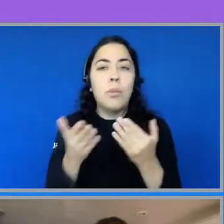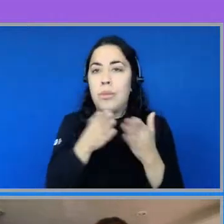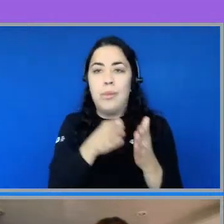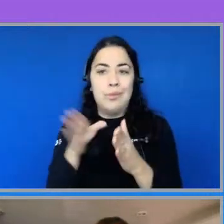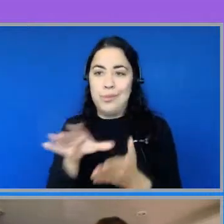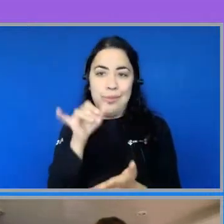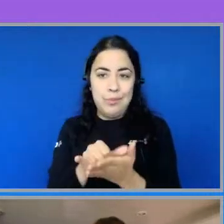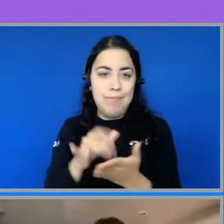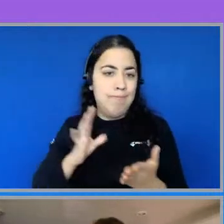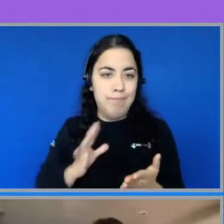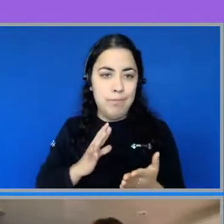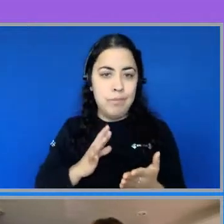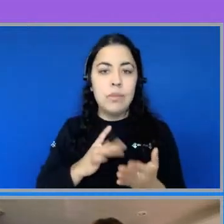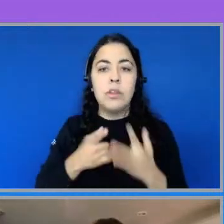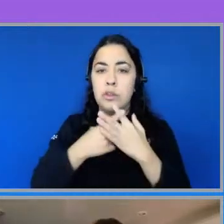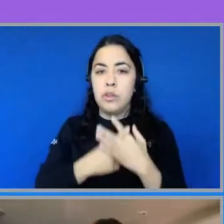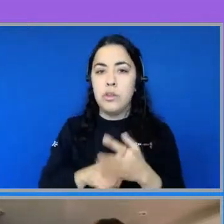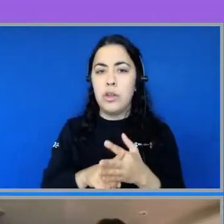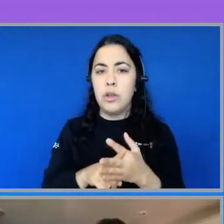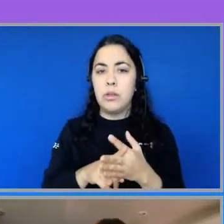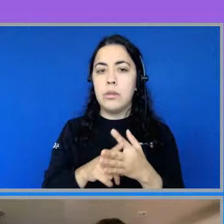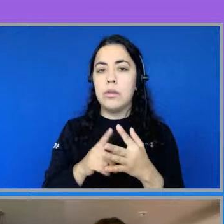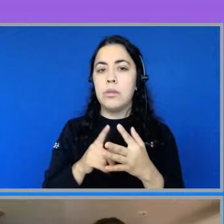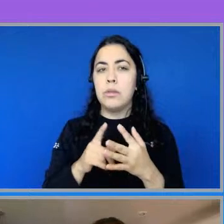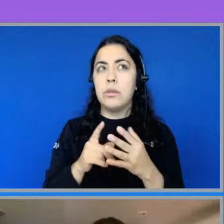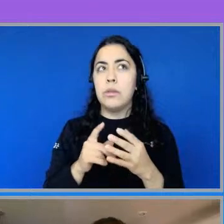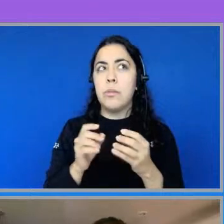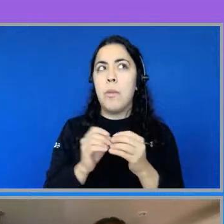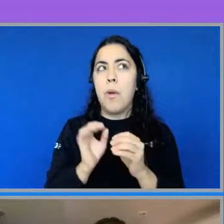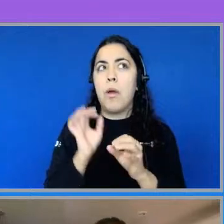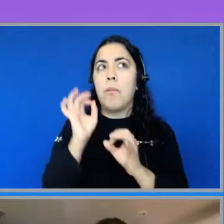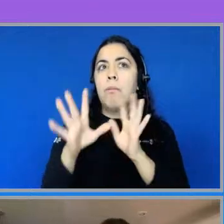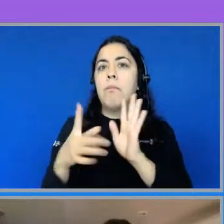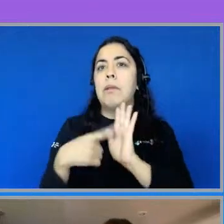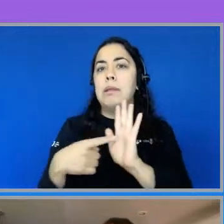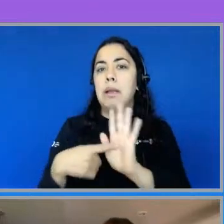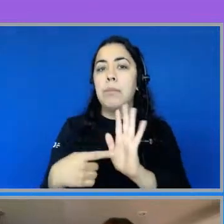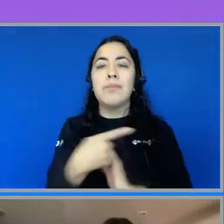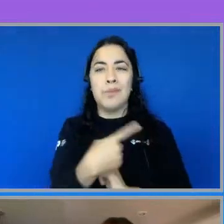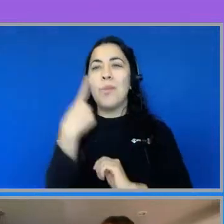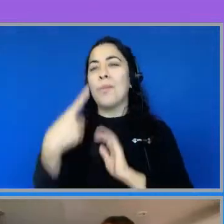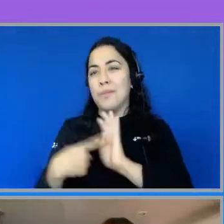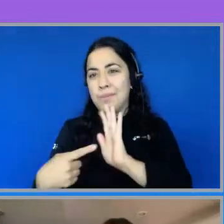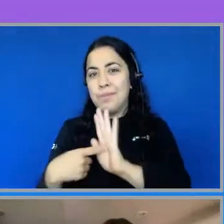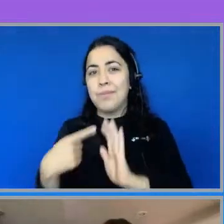we do masonry. It starts to raise some extra examples. This